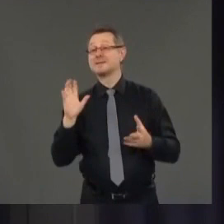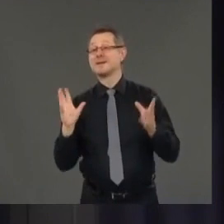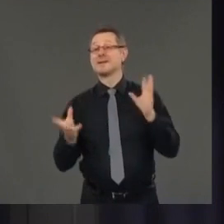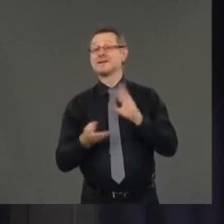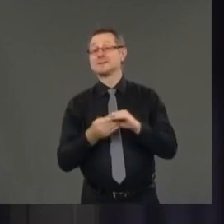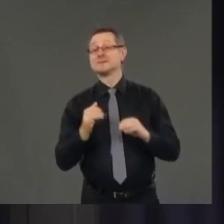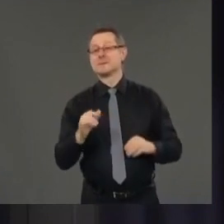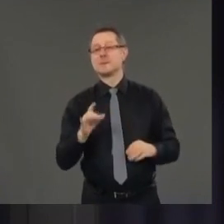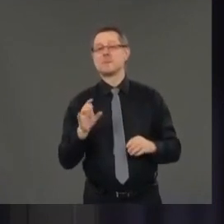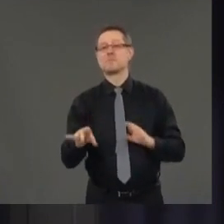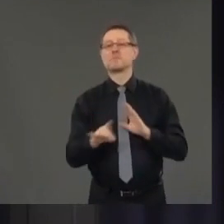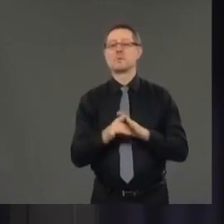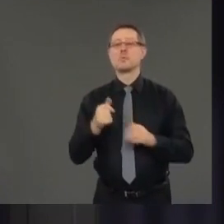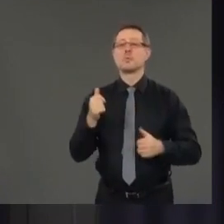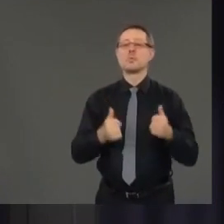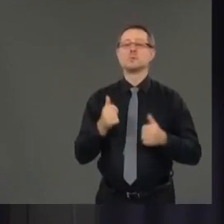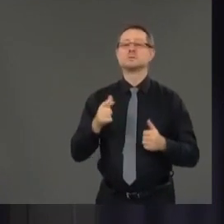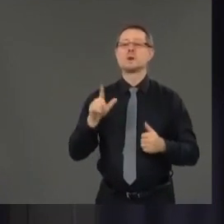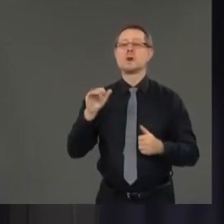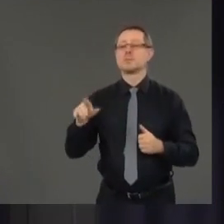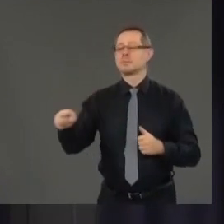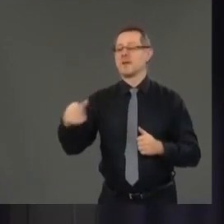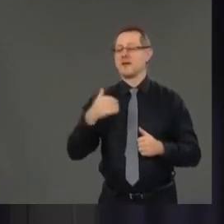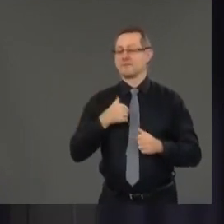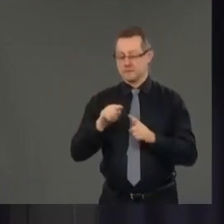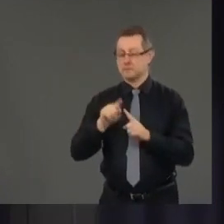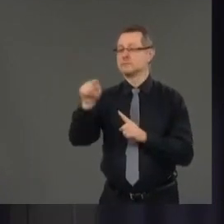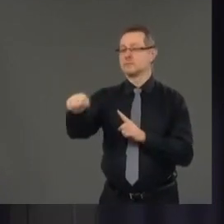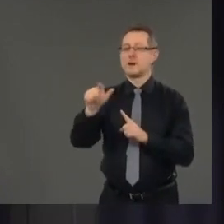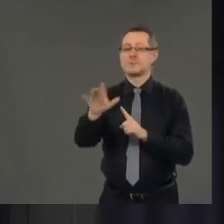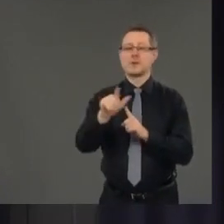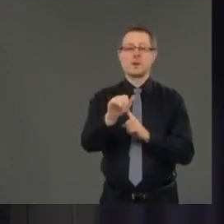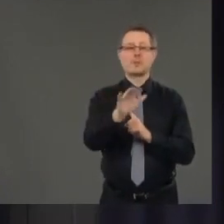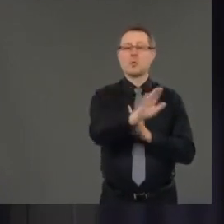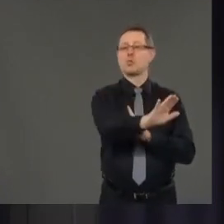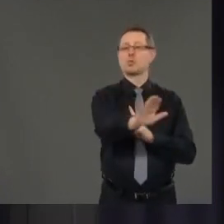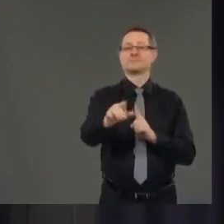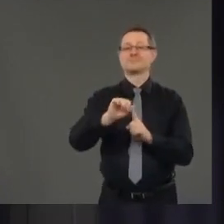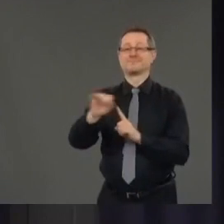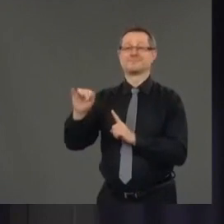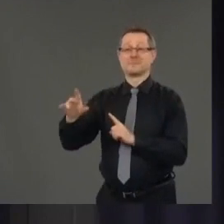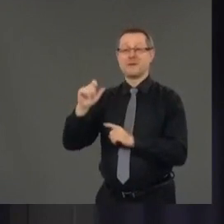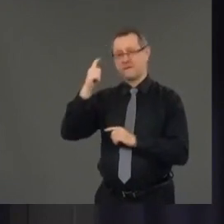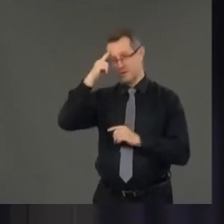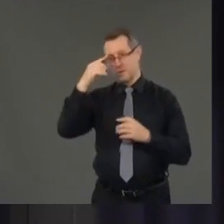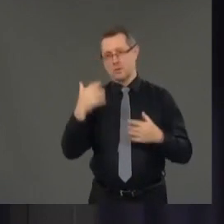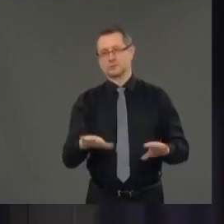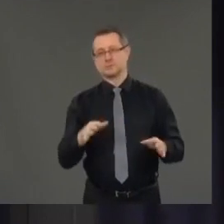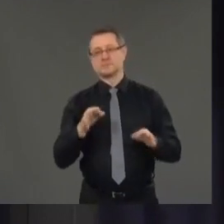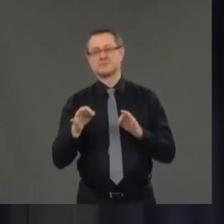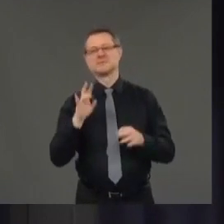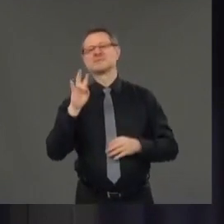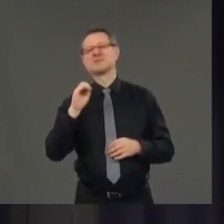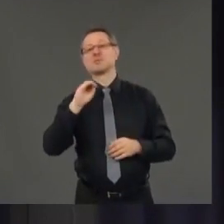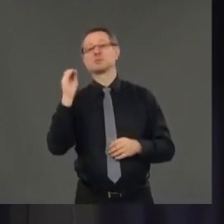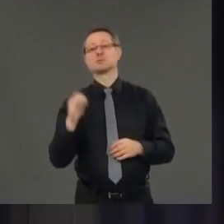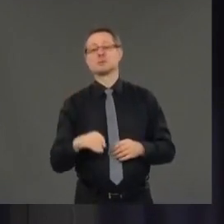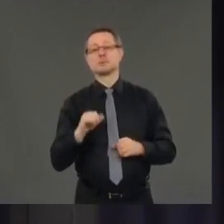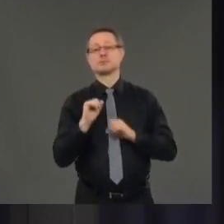YOU'D GO THERE WITH AN APPOINTMENT, THEY WOULD SWAB YOUR NOSE. EACH OF THOSE SITES THEN HAS TO